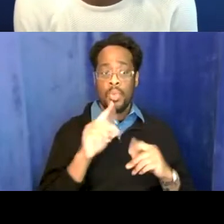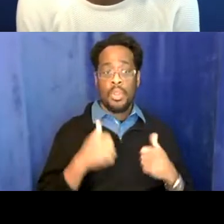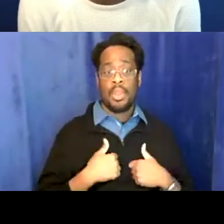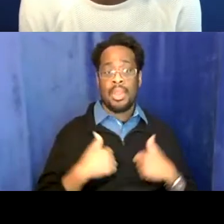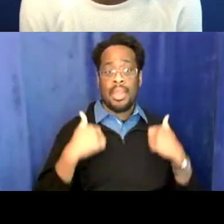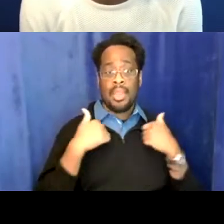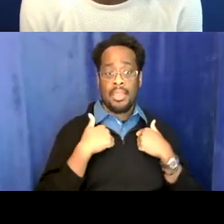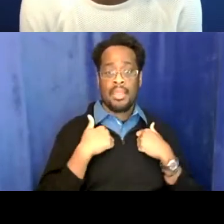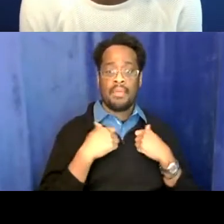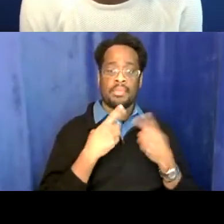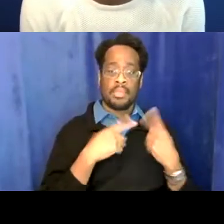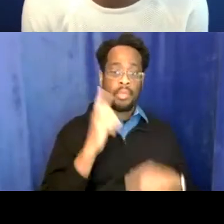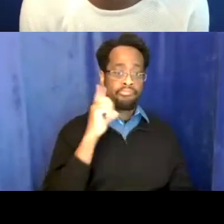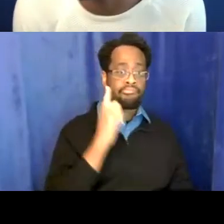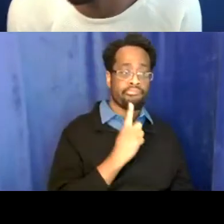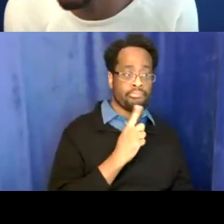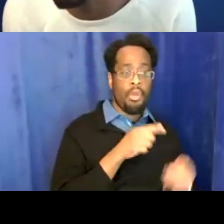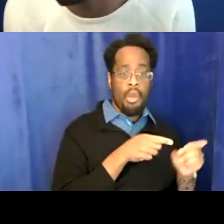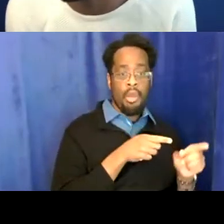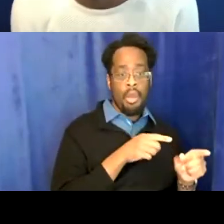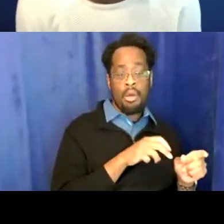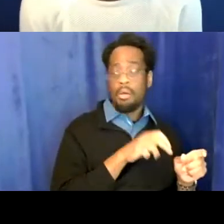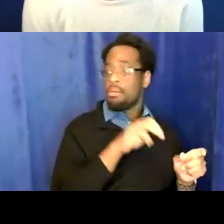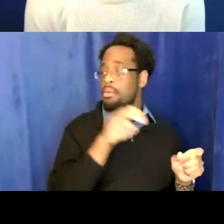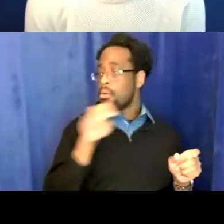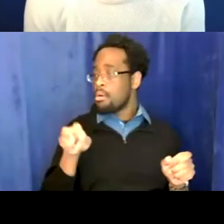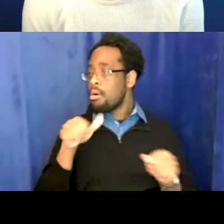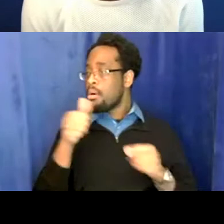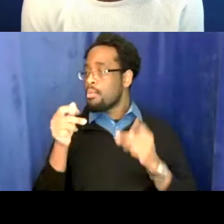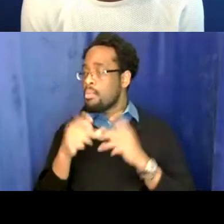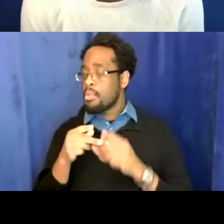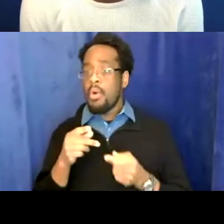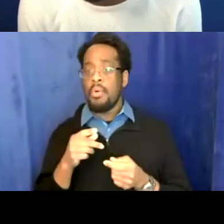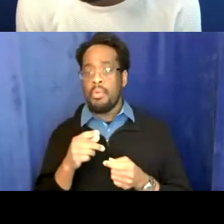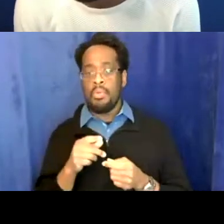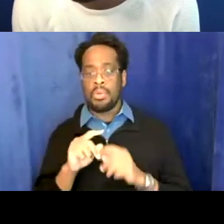those instances of people that live in certain areas that sign it a different way. So you may